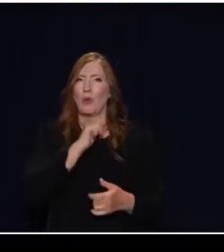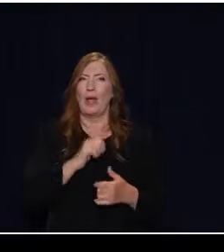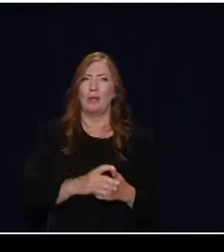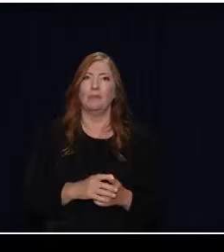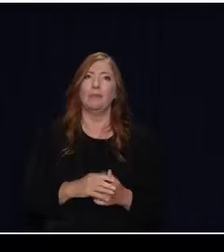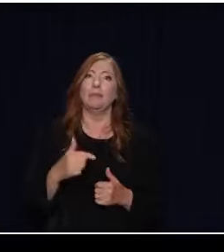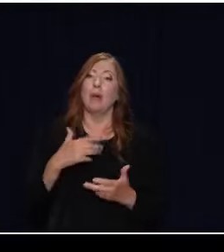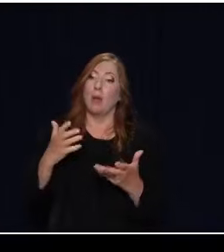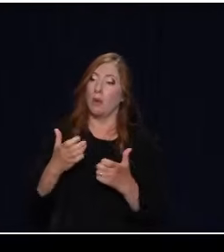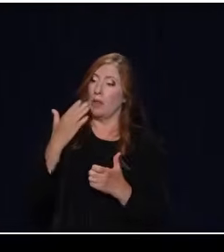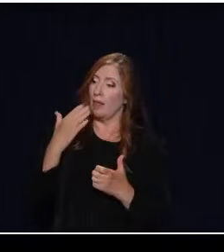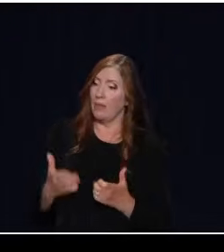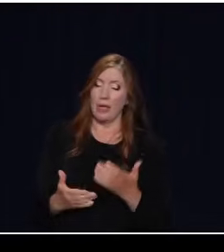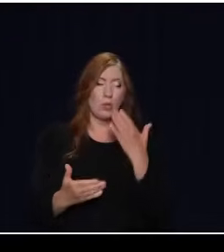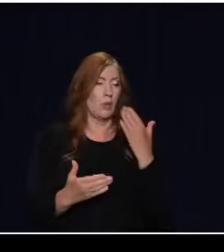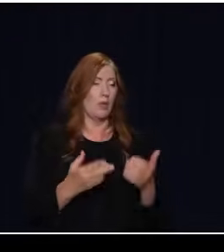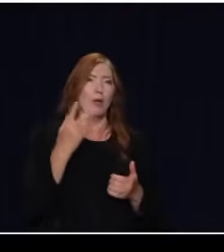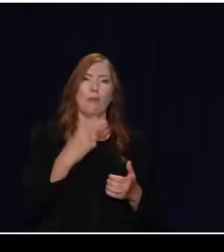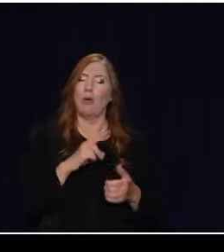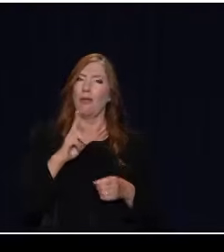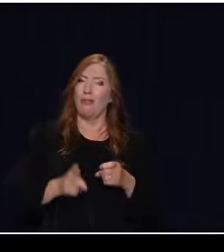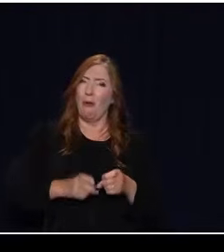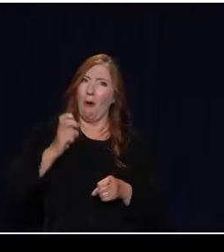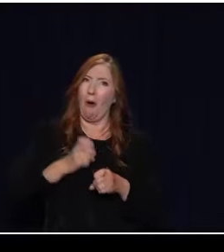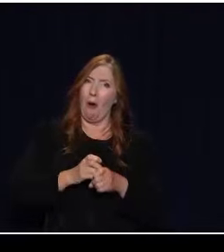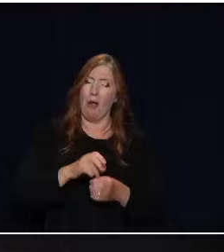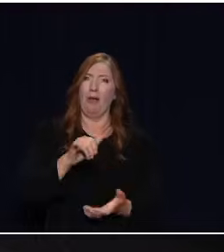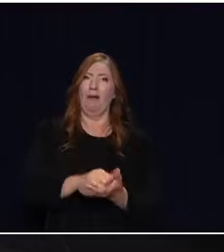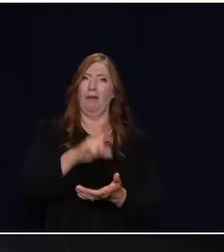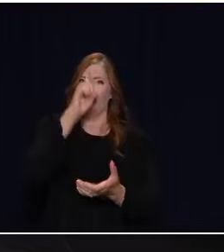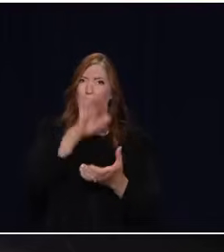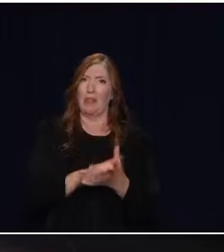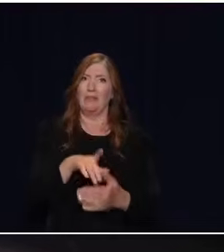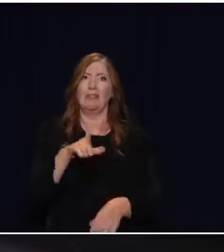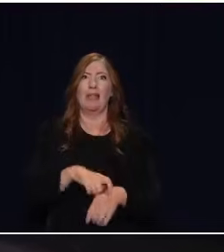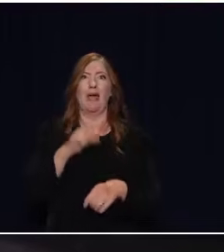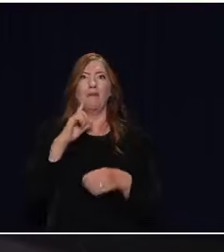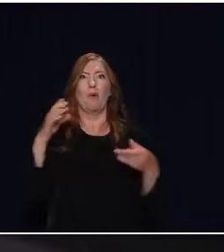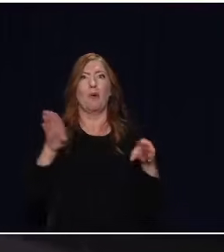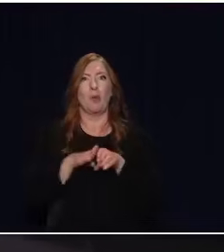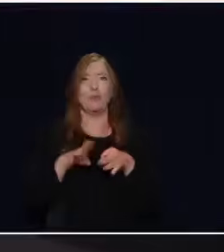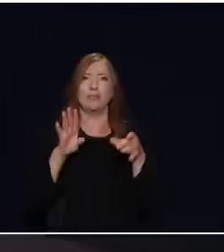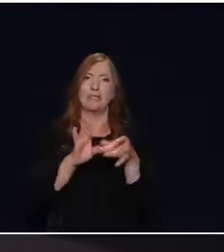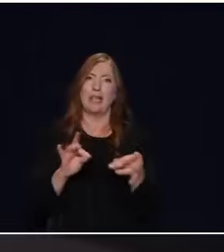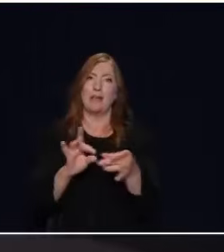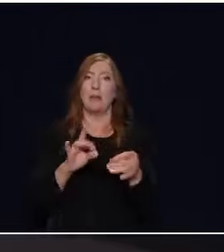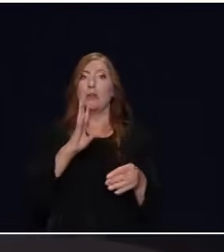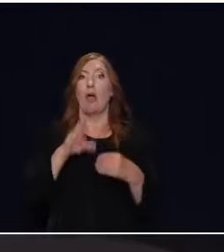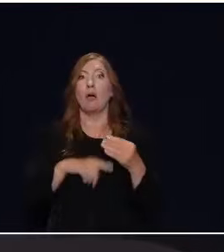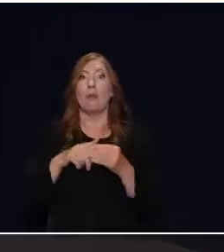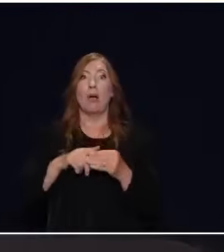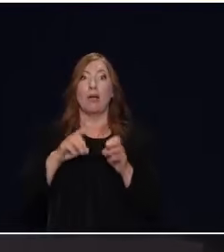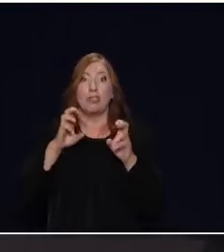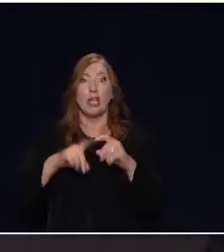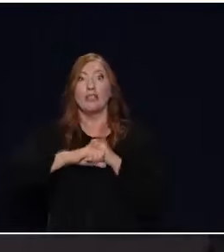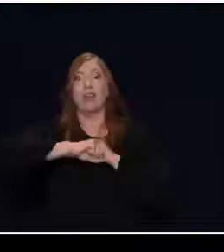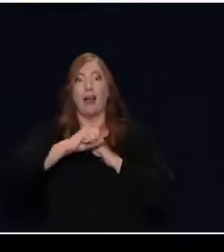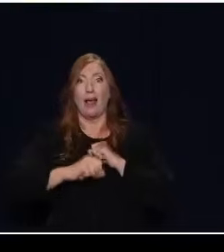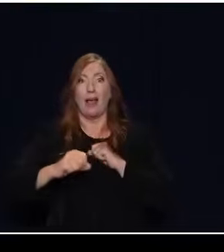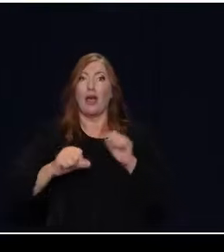COMMUNITIES AND GIVES US A SEASONS OF BEING HERE IN ARIZONA. I WANT TO THANK BOTH OF YOU.